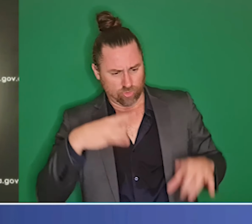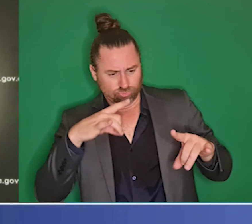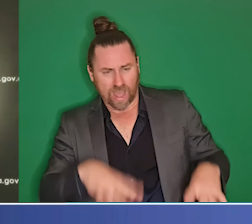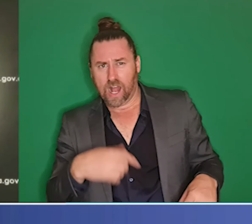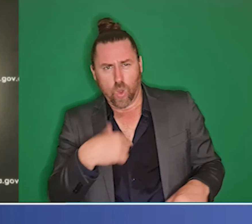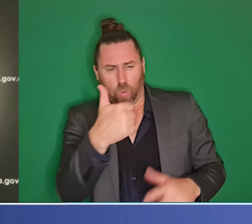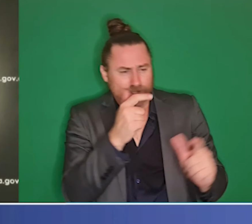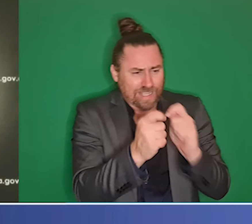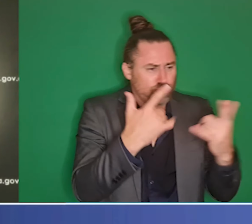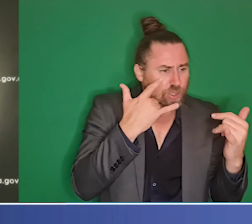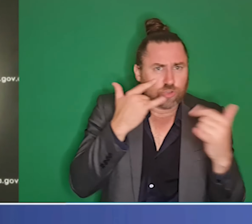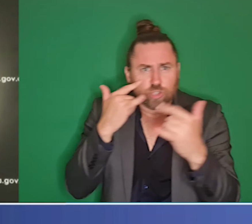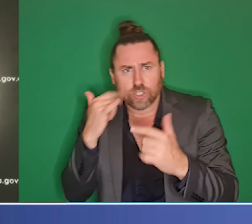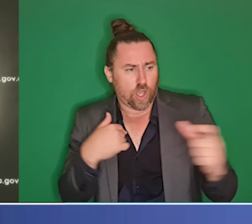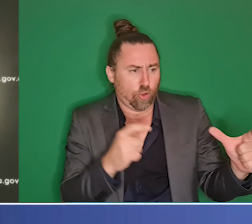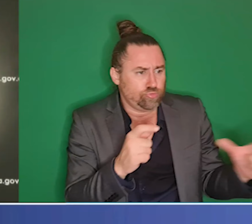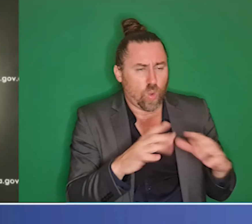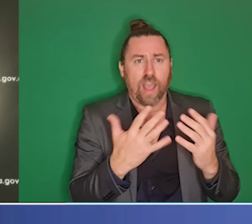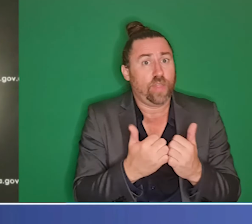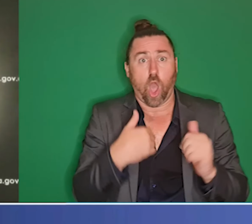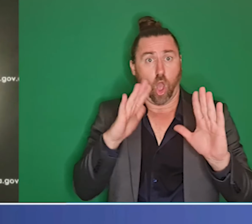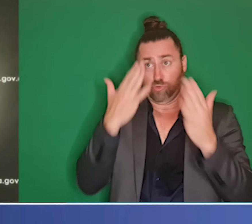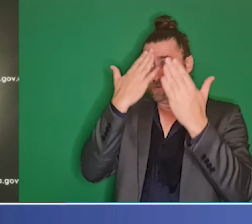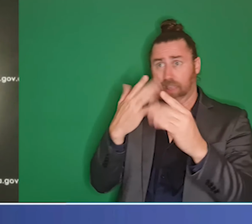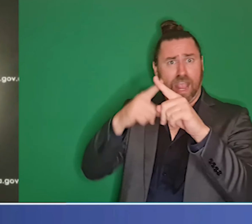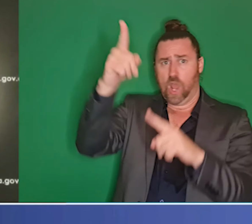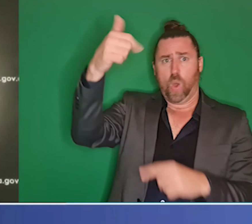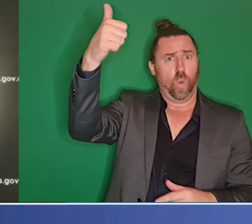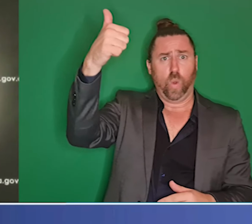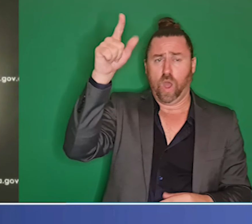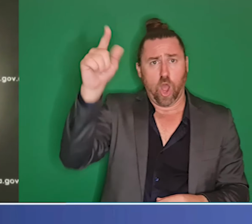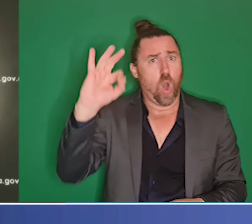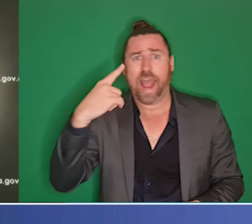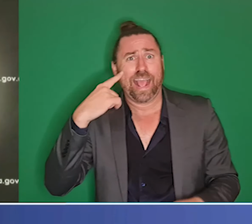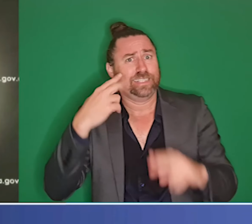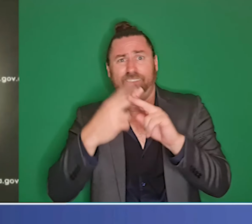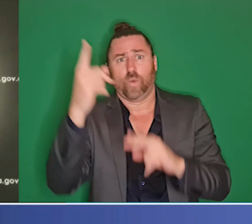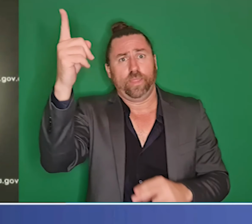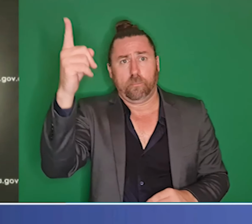I respect what they've done. I respect what they've faced. They had been dealing with a different circumstance.